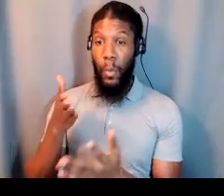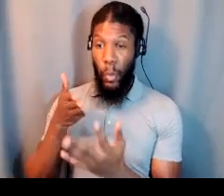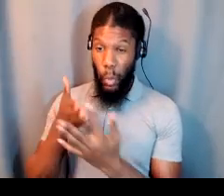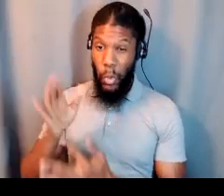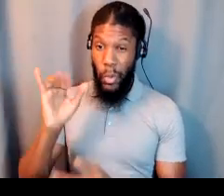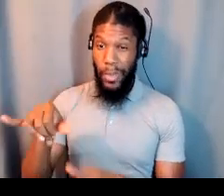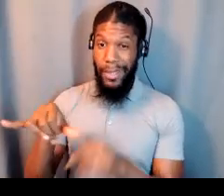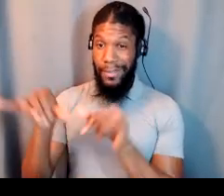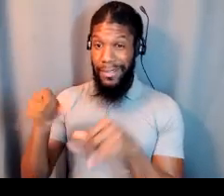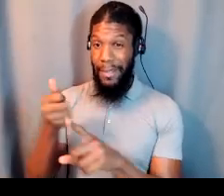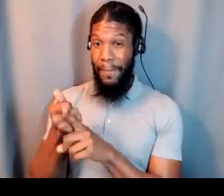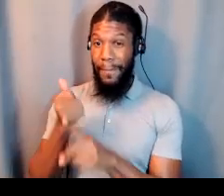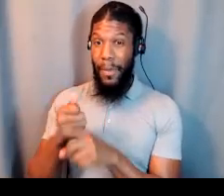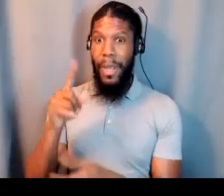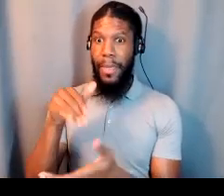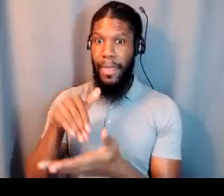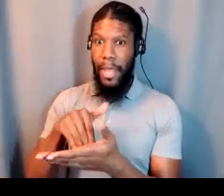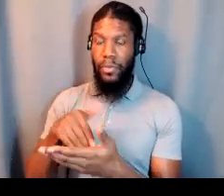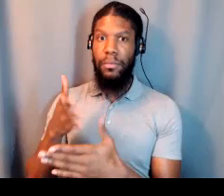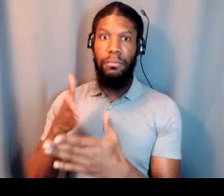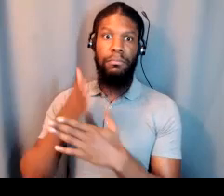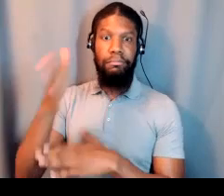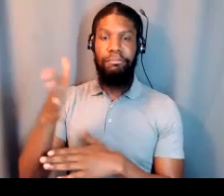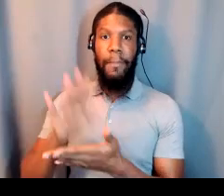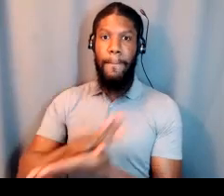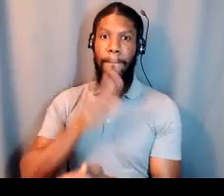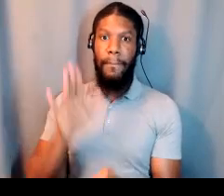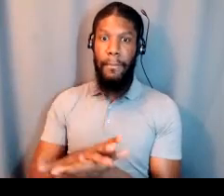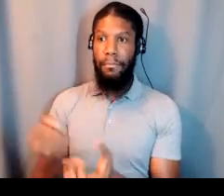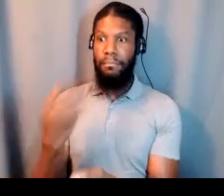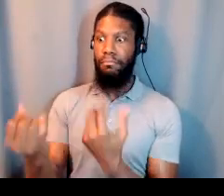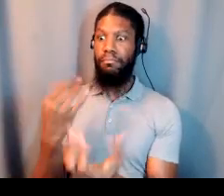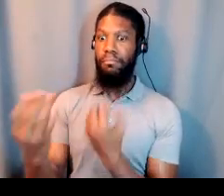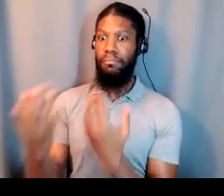and so it becomes a great deal of that traffic that we see in the writing center.